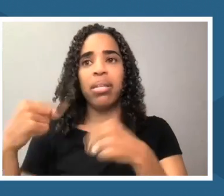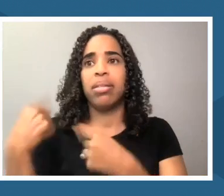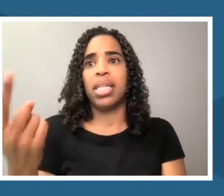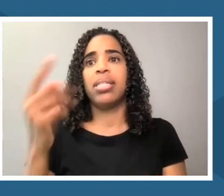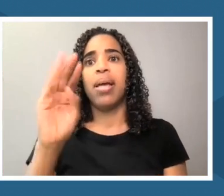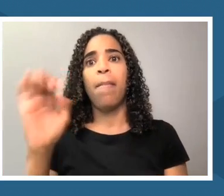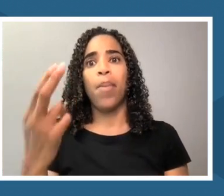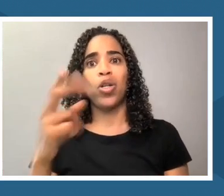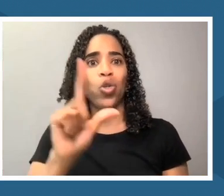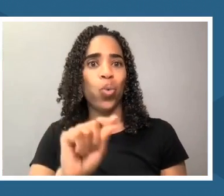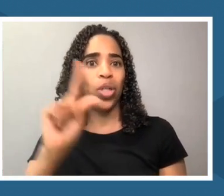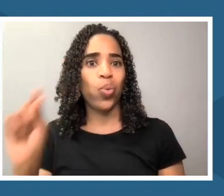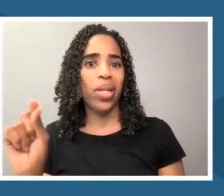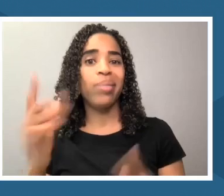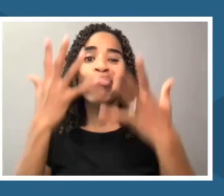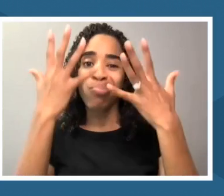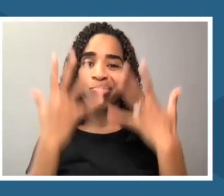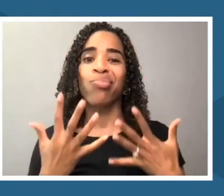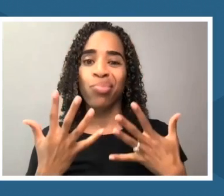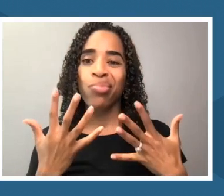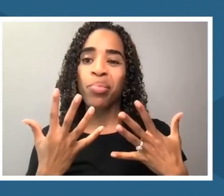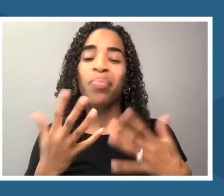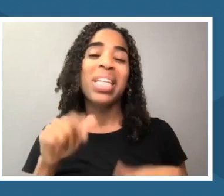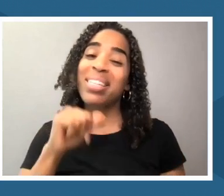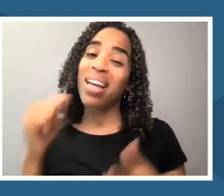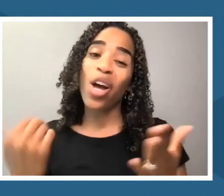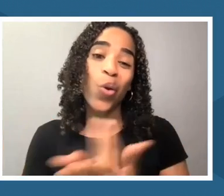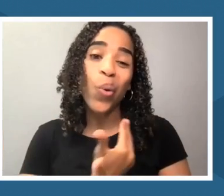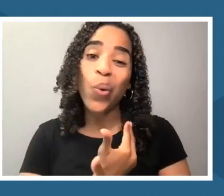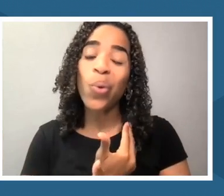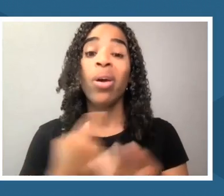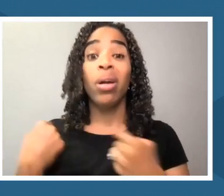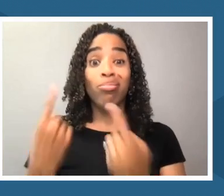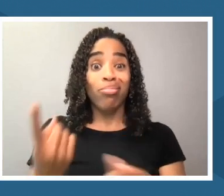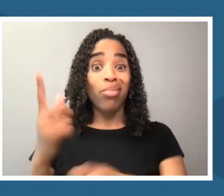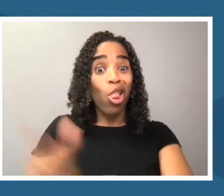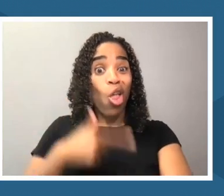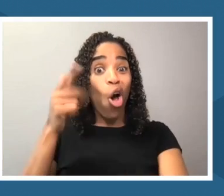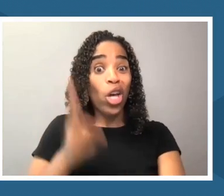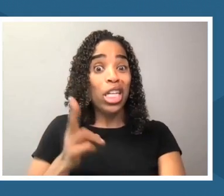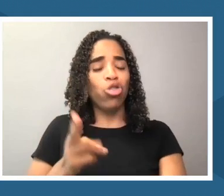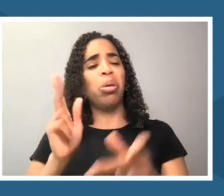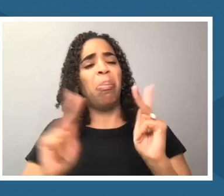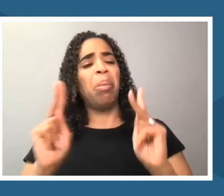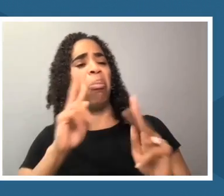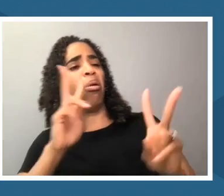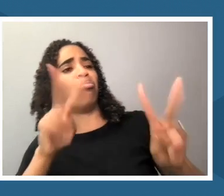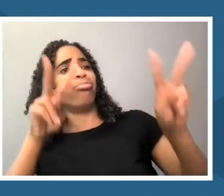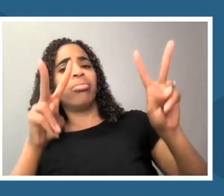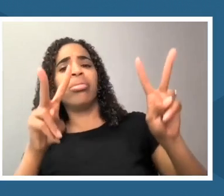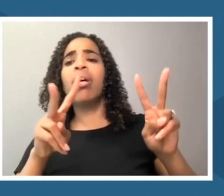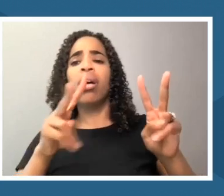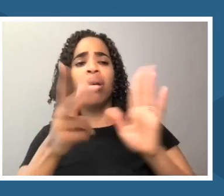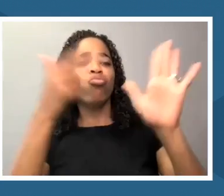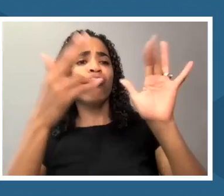that a lot of this violence isn't new it's rooted in a long history of stereotypes that have subjugated